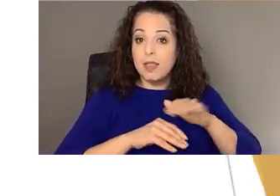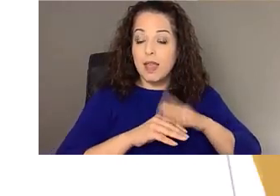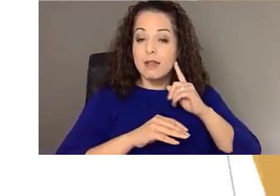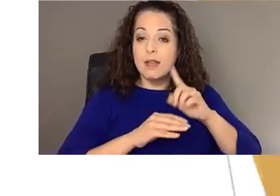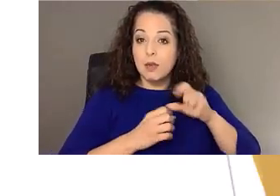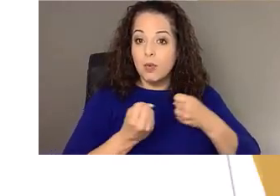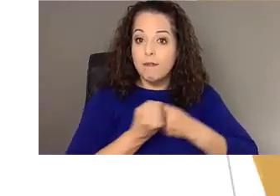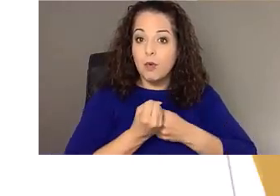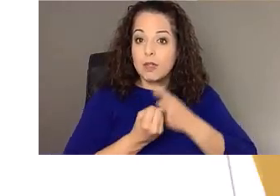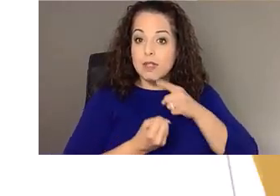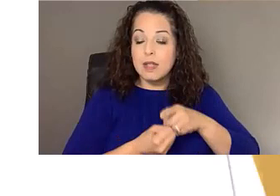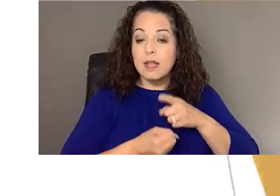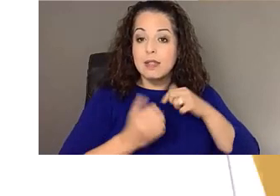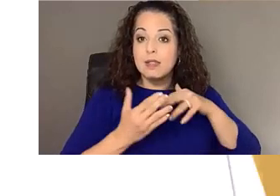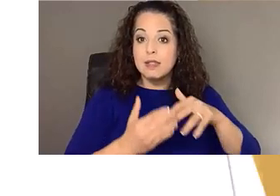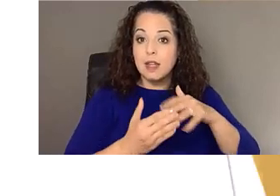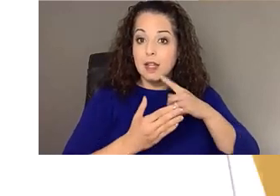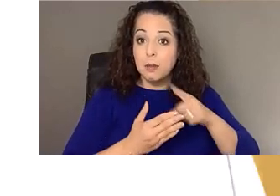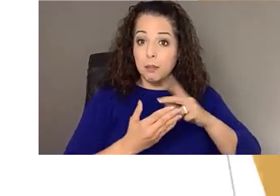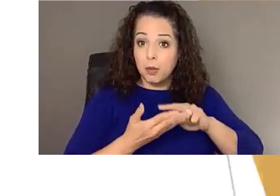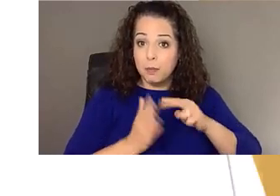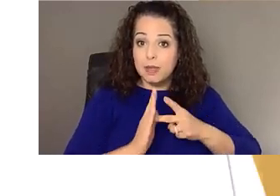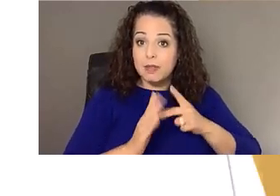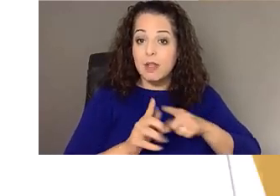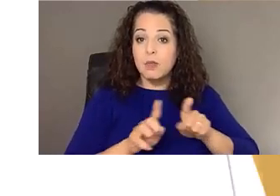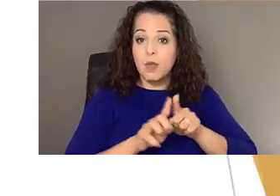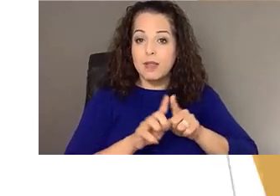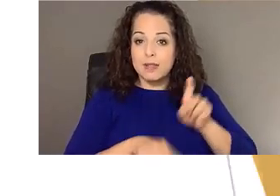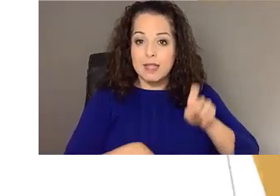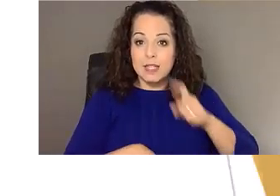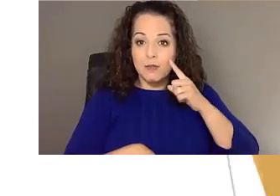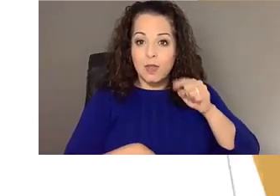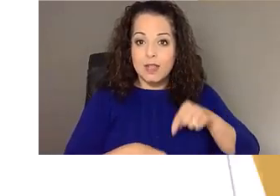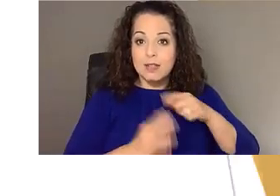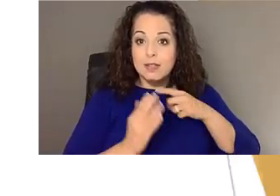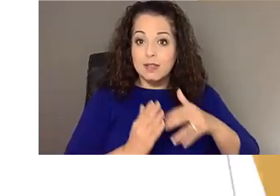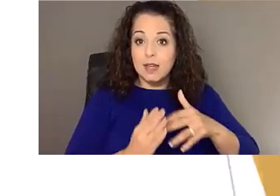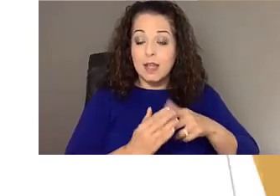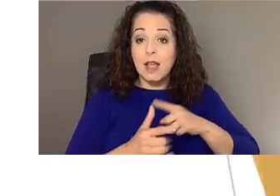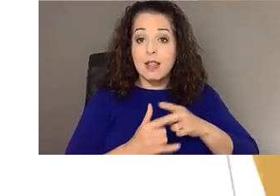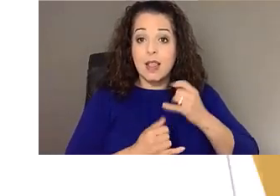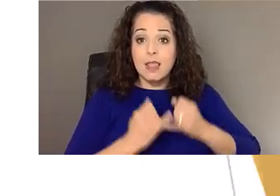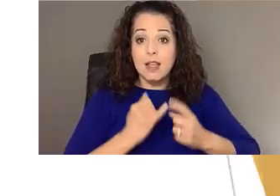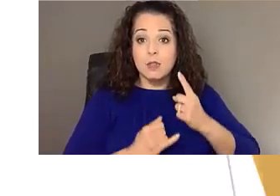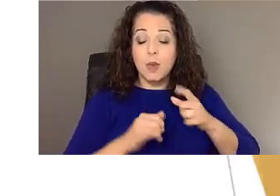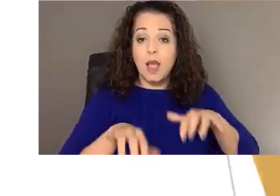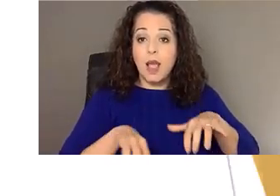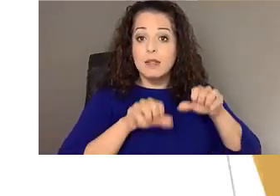well as the needs of the study. Lastly, adopting project activities